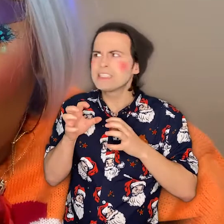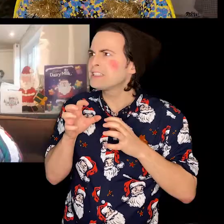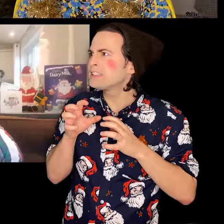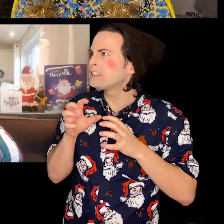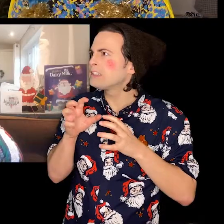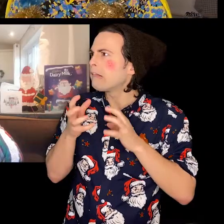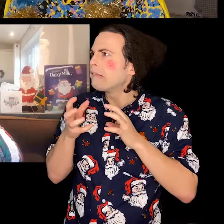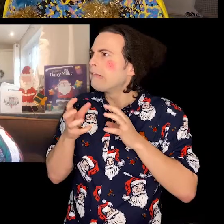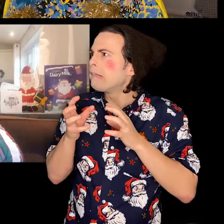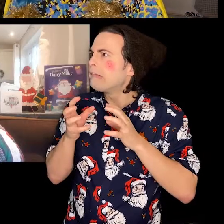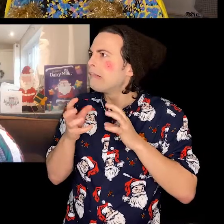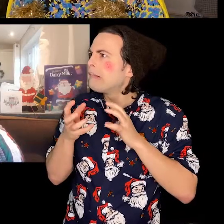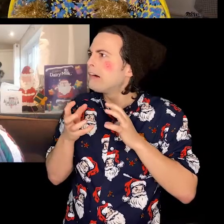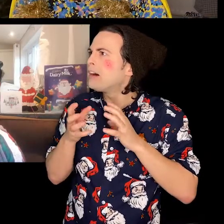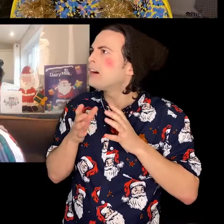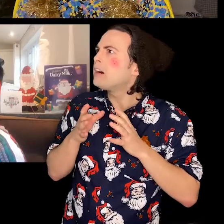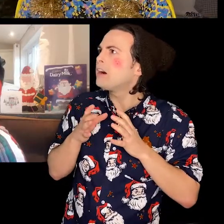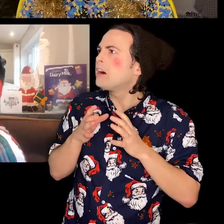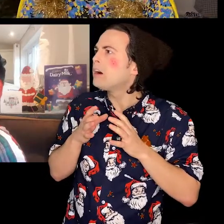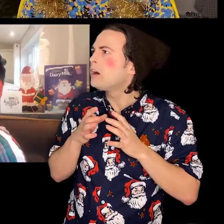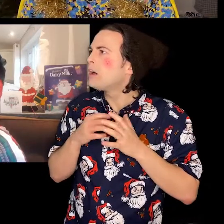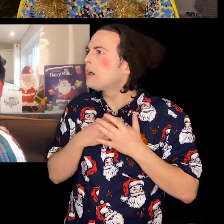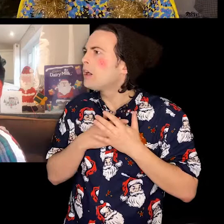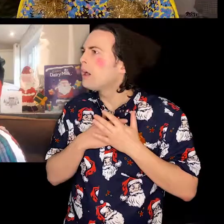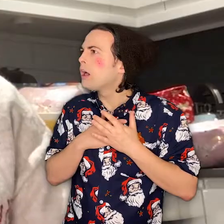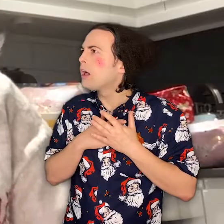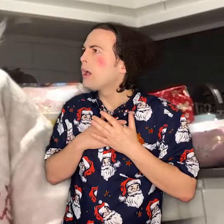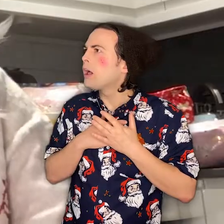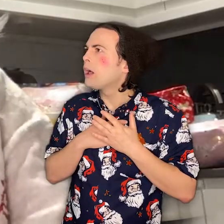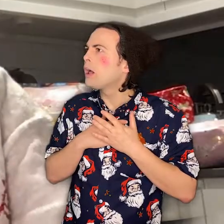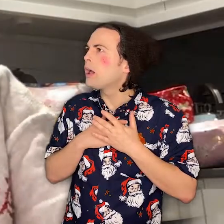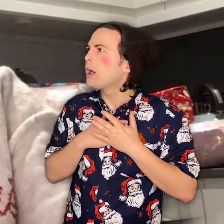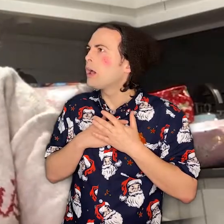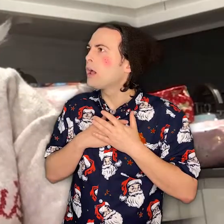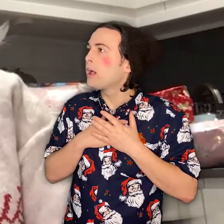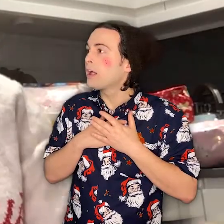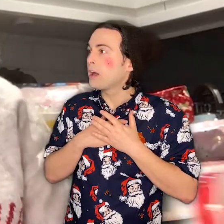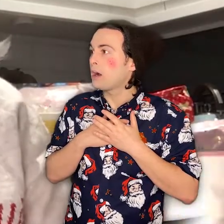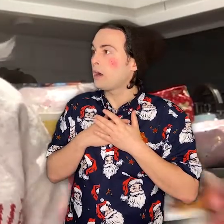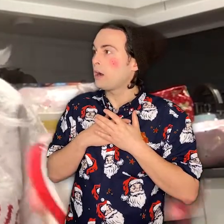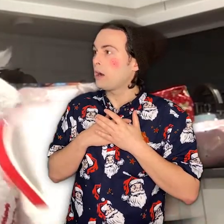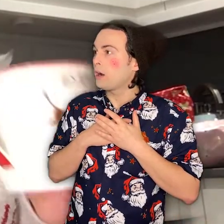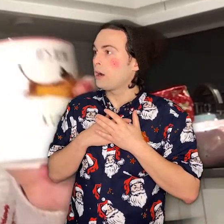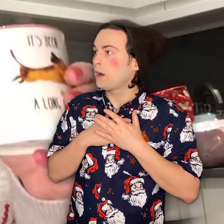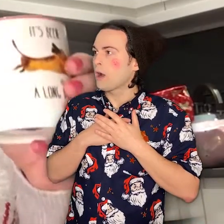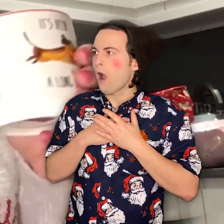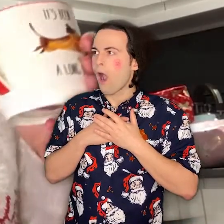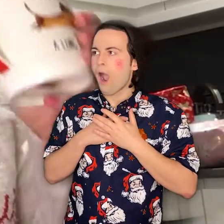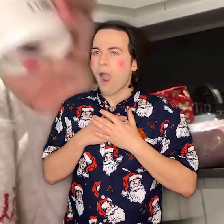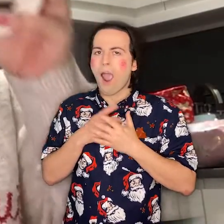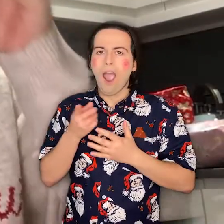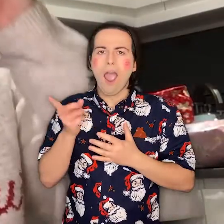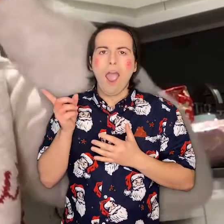Helen - I think she is frozen Senga - Oh thank the lord, i need something to get this taste out of my mouth.